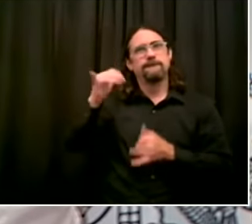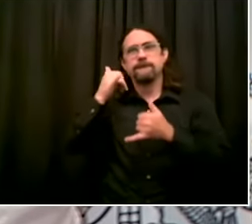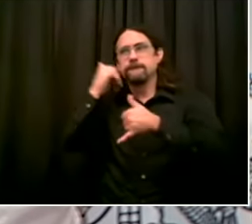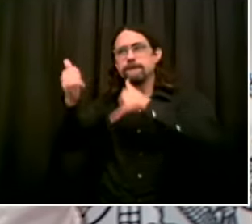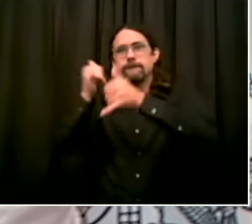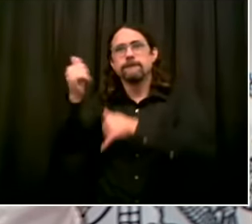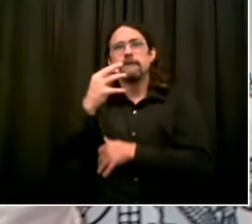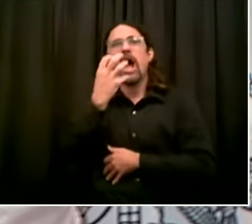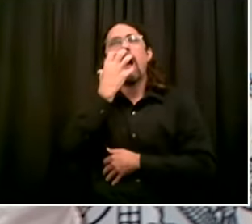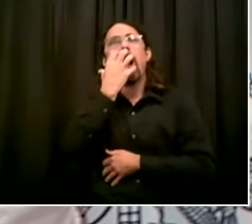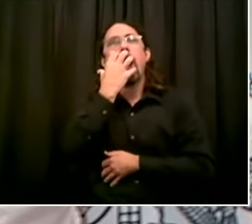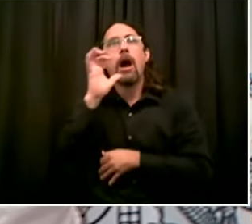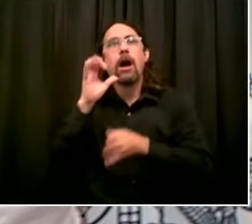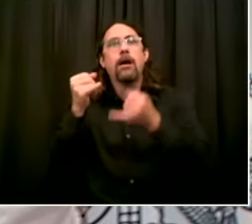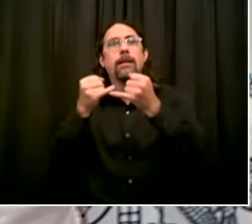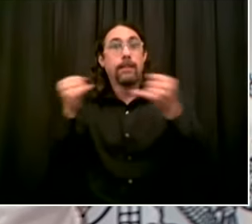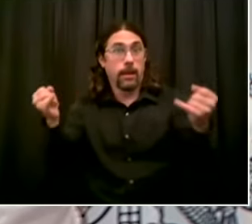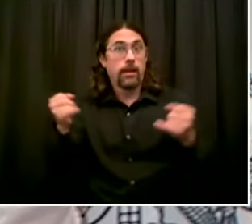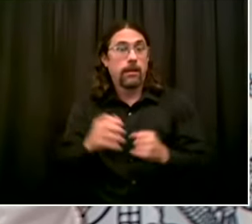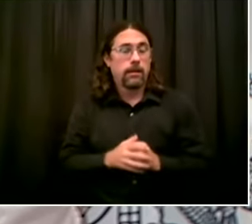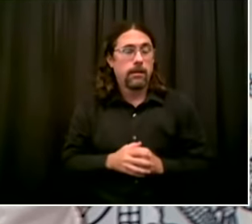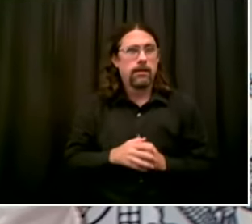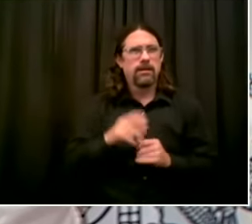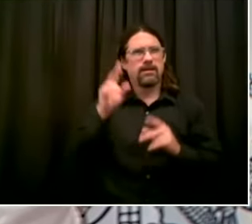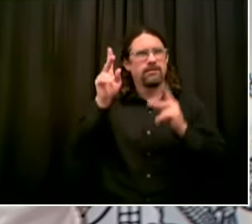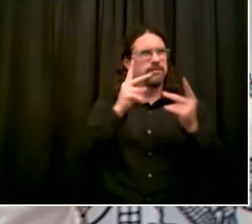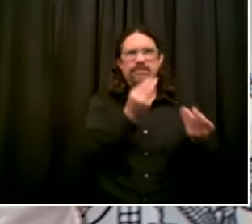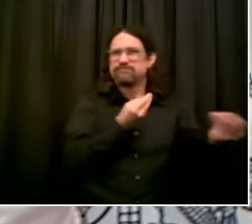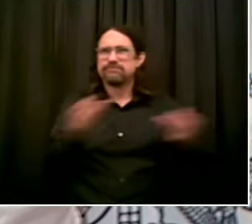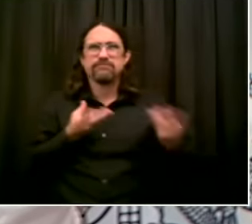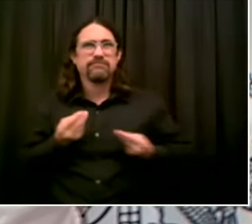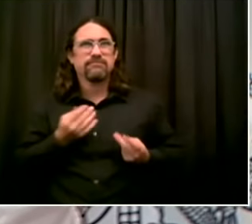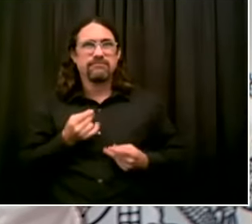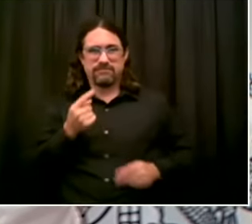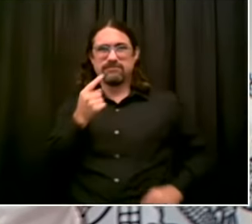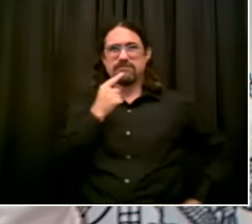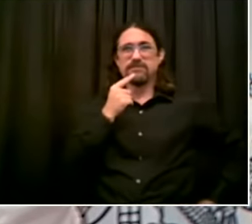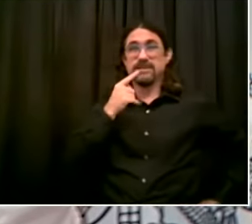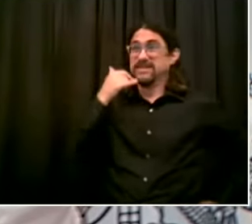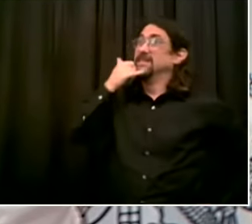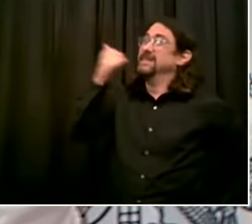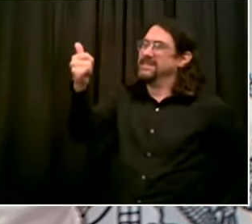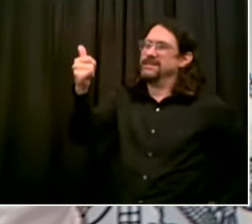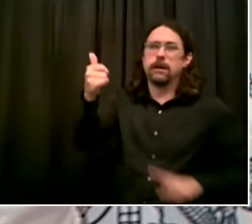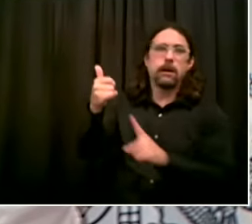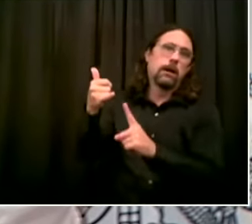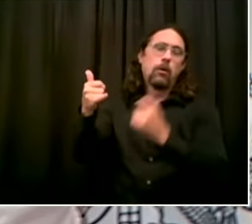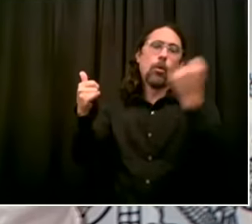PICTURE OF THEM WEARING A MASK WITH HIS STIME. L THAT PICTURE WENT VIRAL ALL